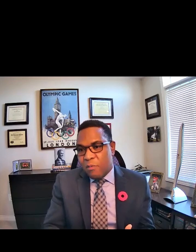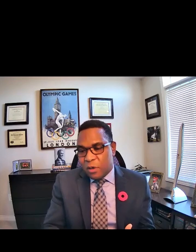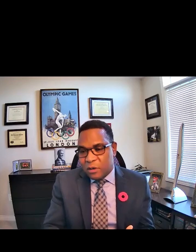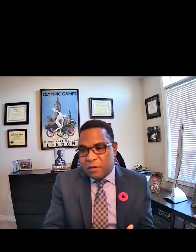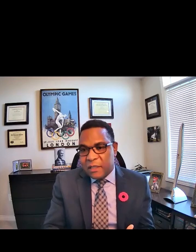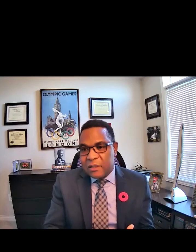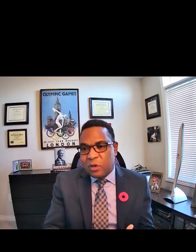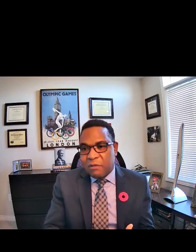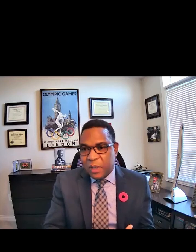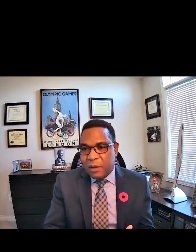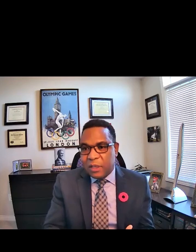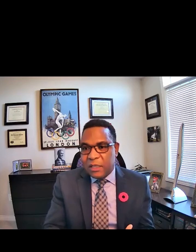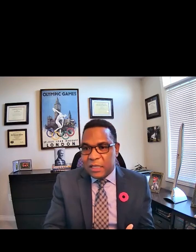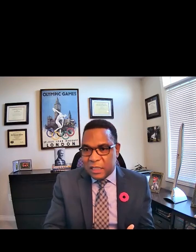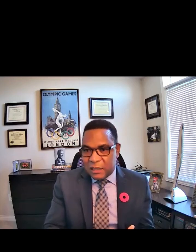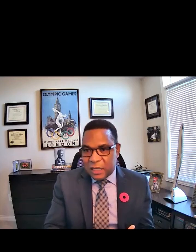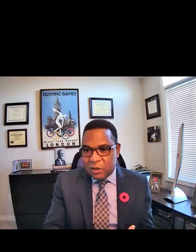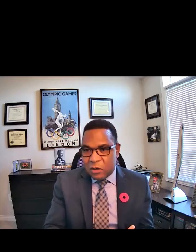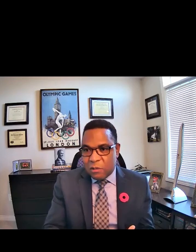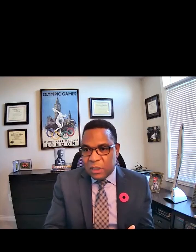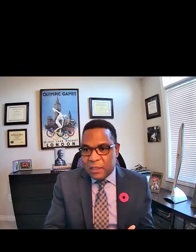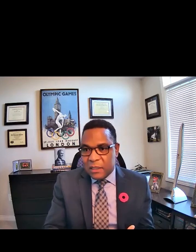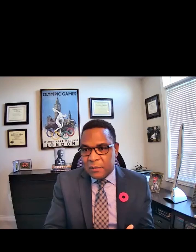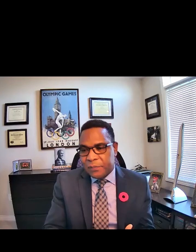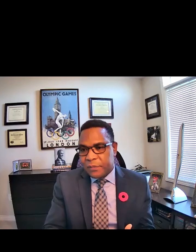And I know most of us are familiar with Indigenous cultural competence.